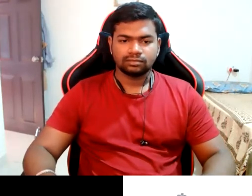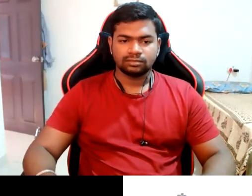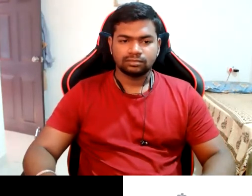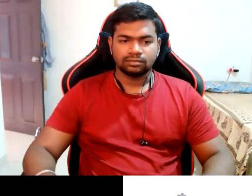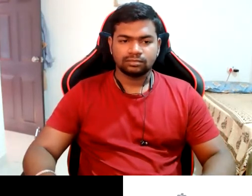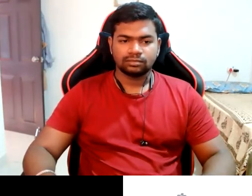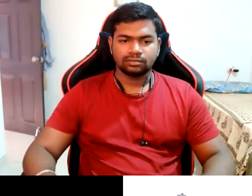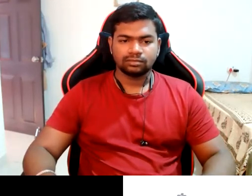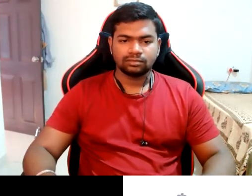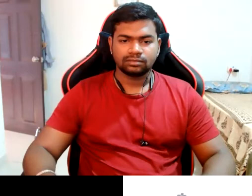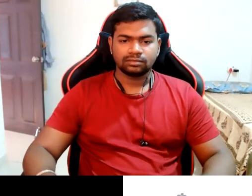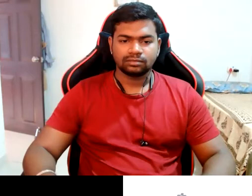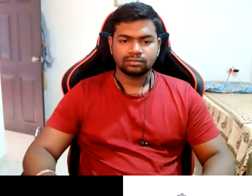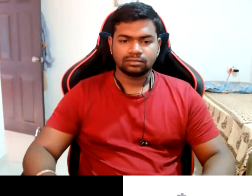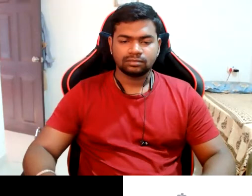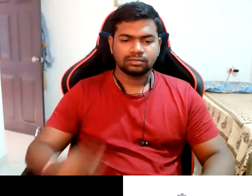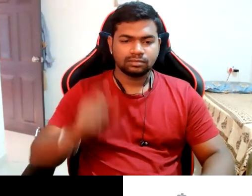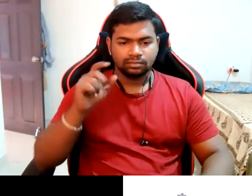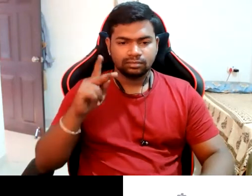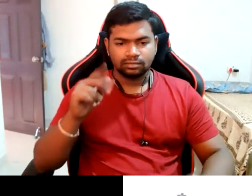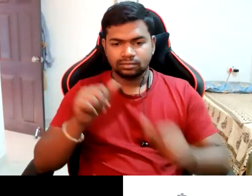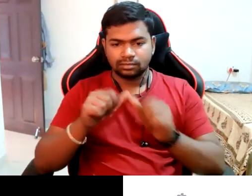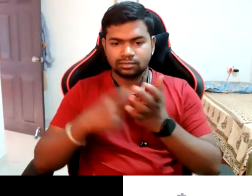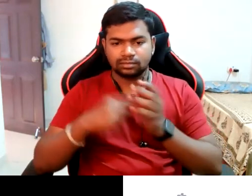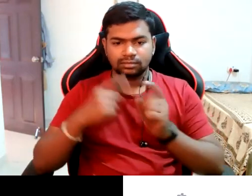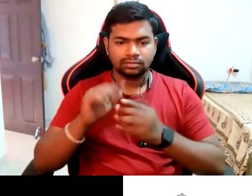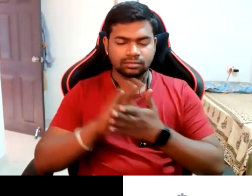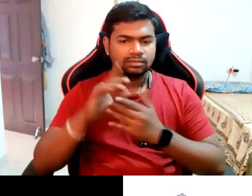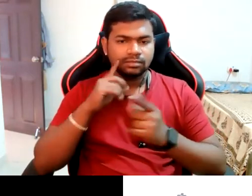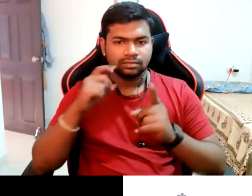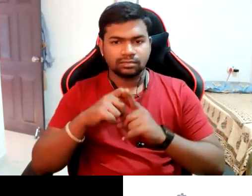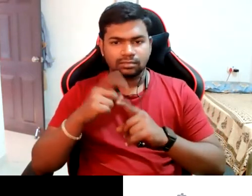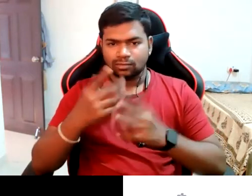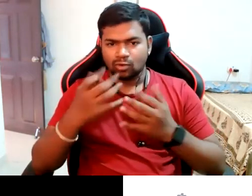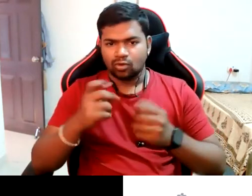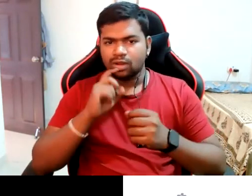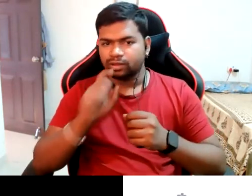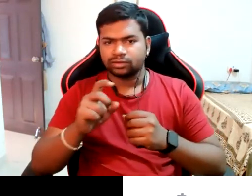Hey Sandeep, this is Karthik here. I had a quick question so you briefly talked about